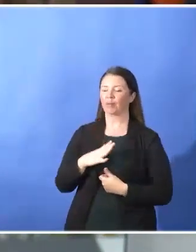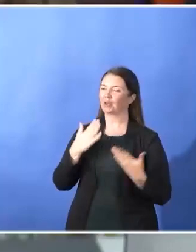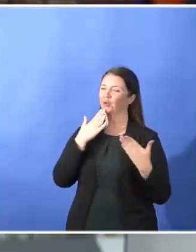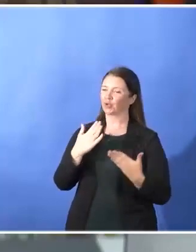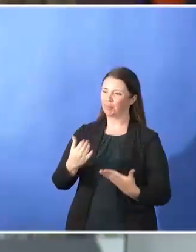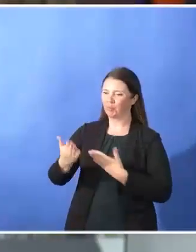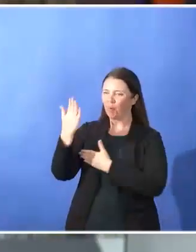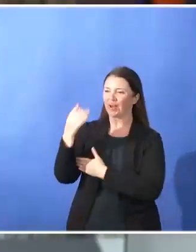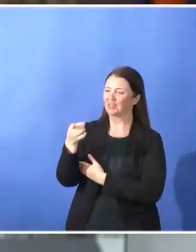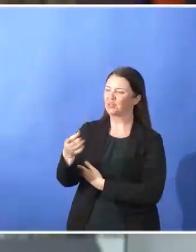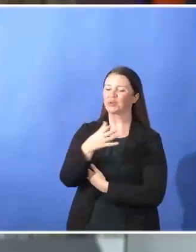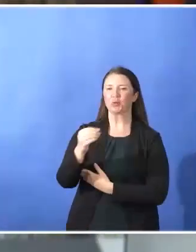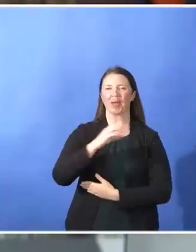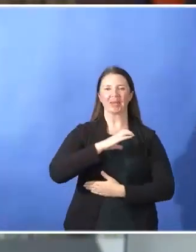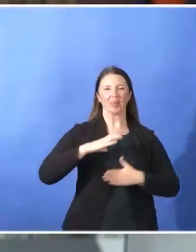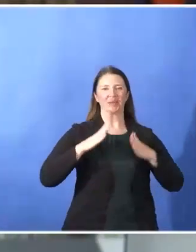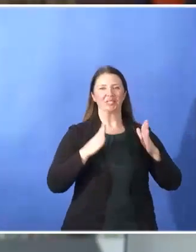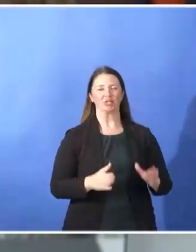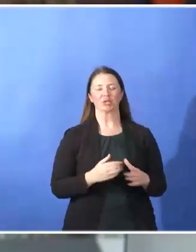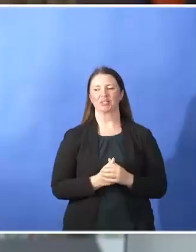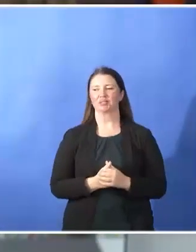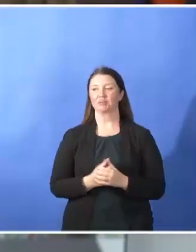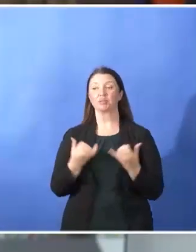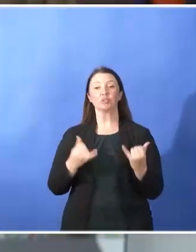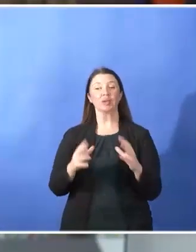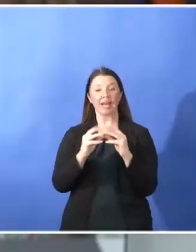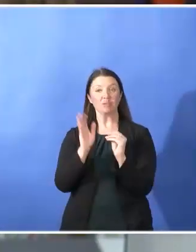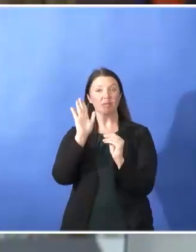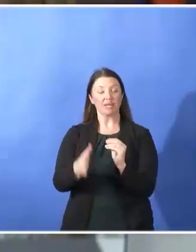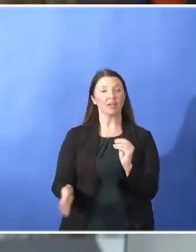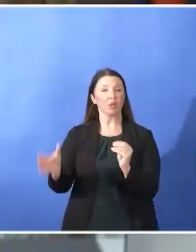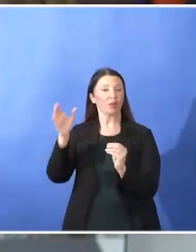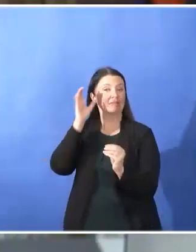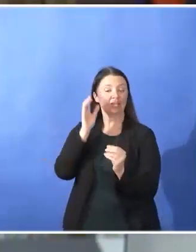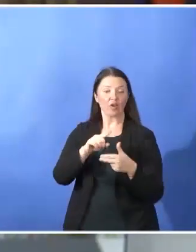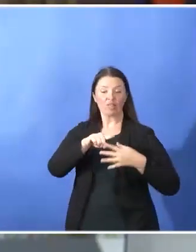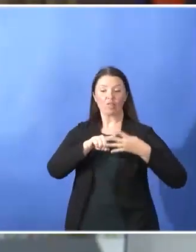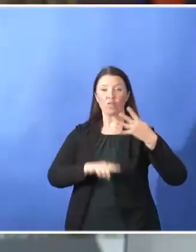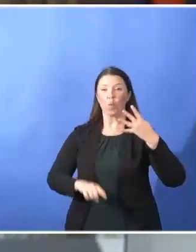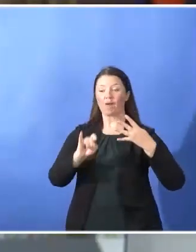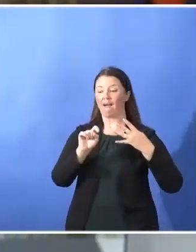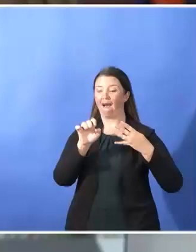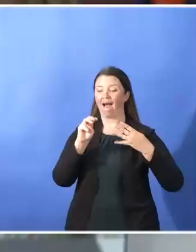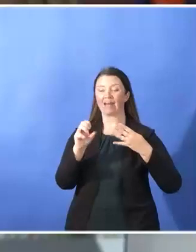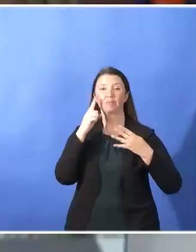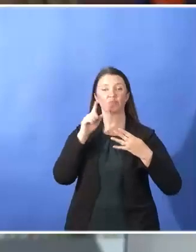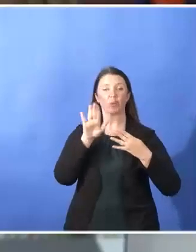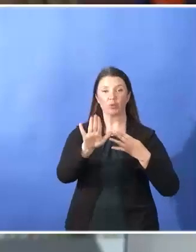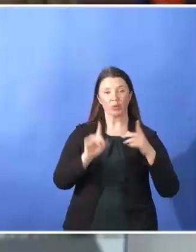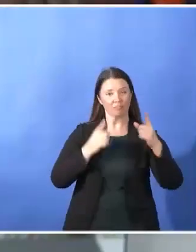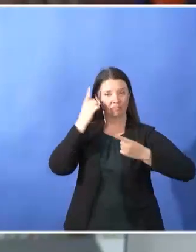FOR TODAY'S MEETING, YOU WILL HEAR FOUR ITEMS FOR YOUR CONSIDERATION.